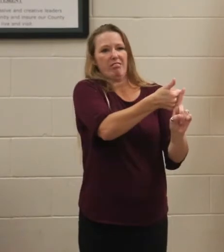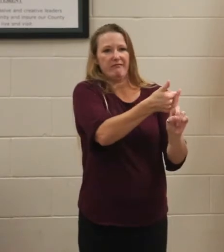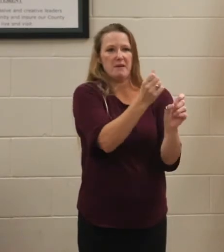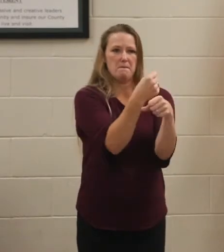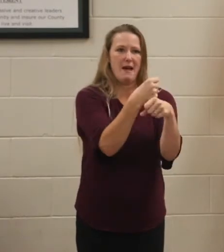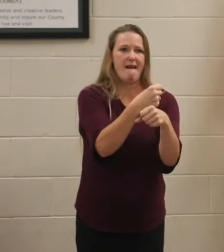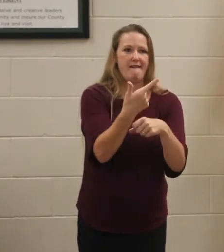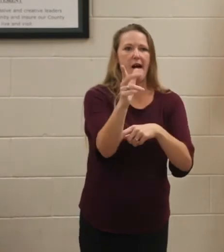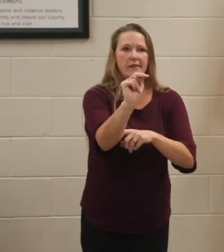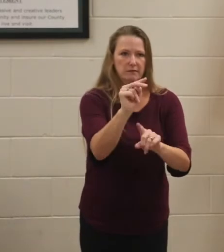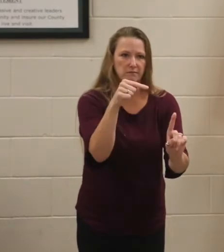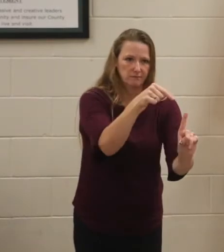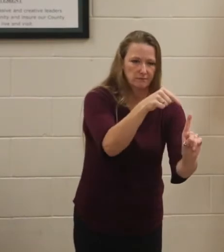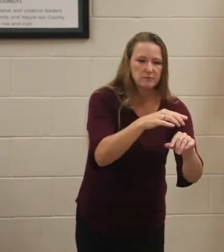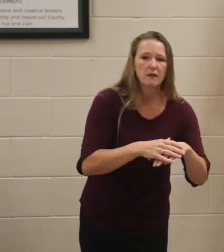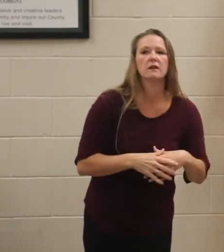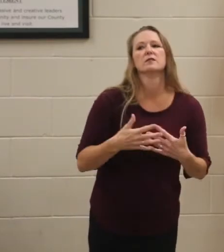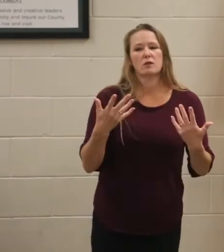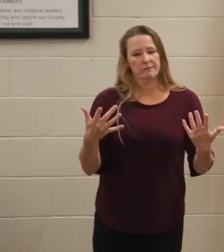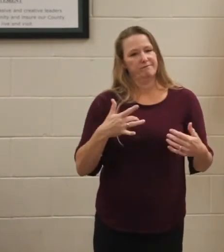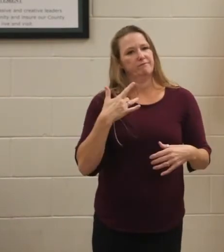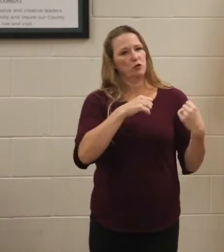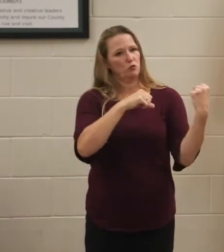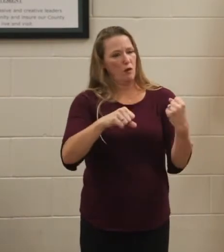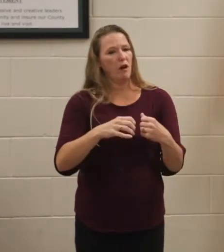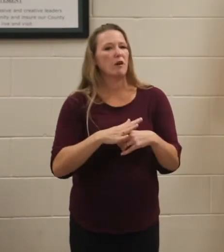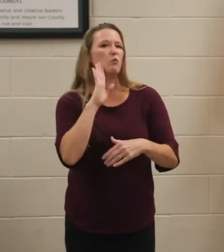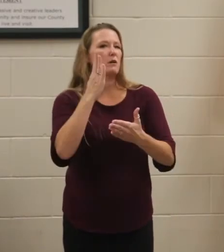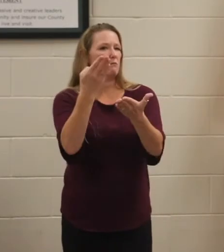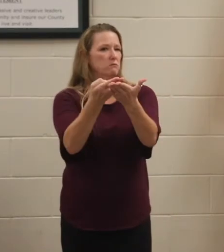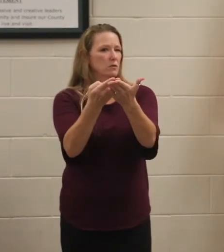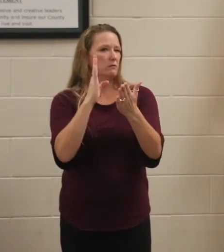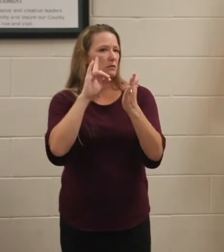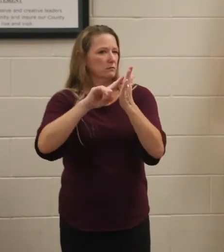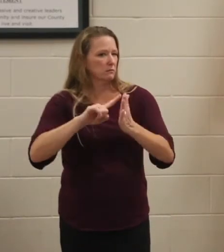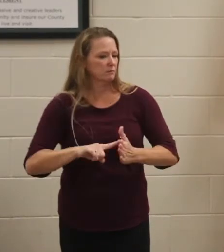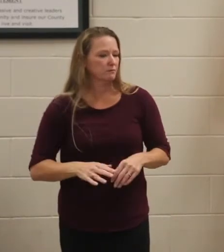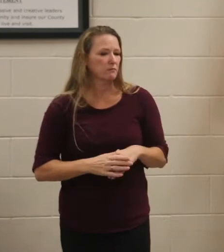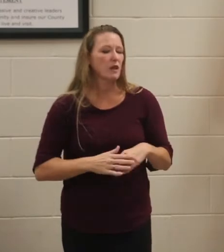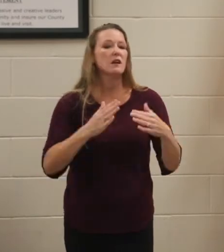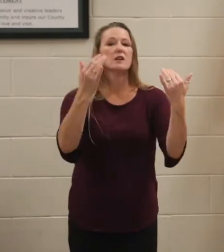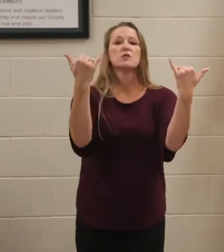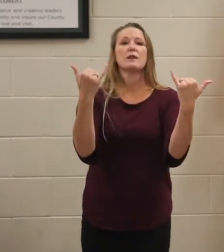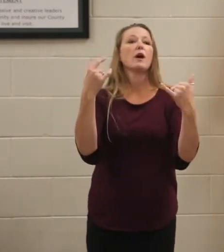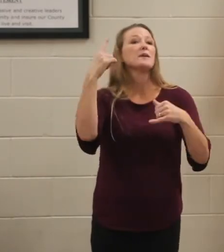[BLANK_AUDIO] So I wanna get to suspect identification. The suspect,